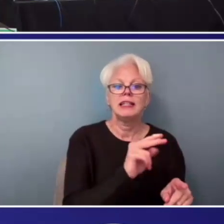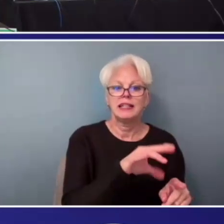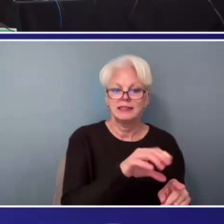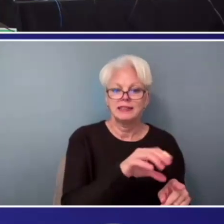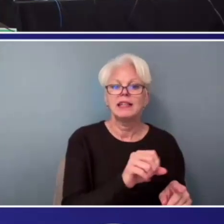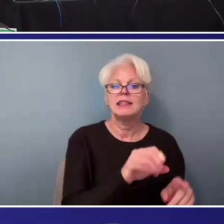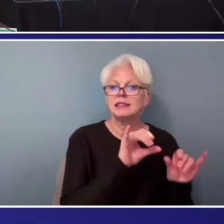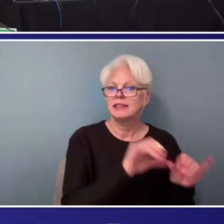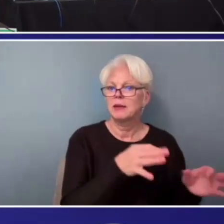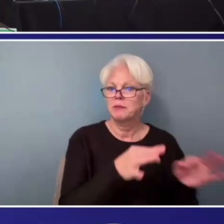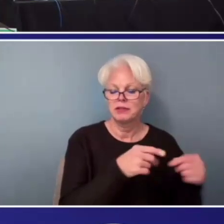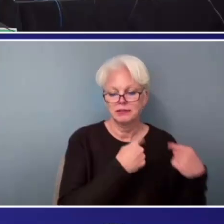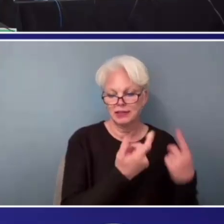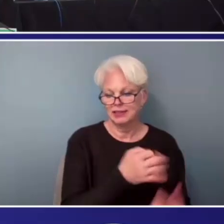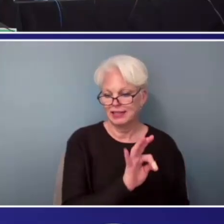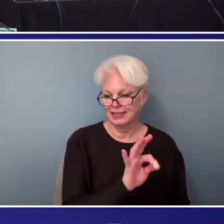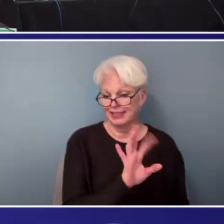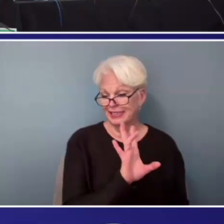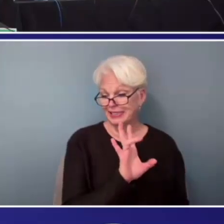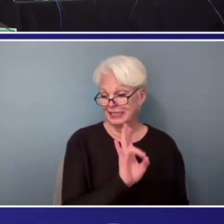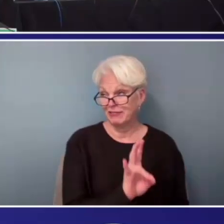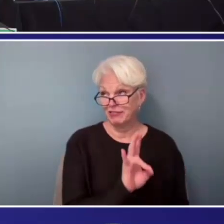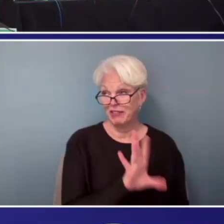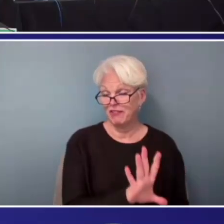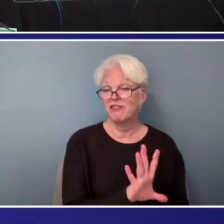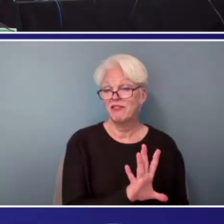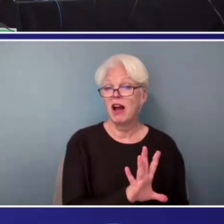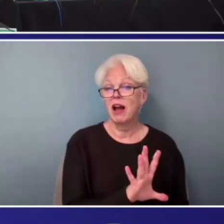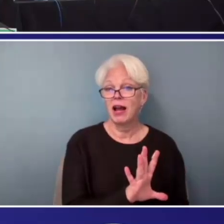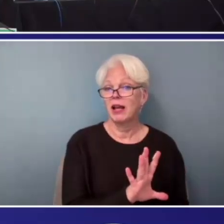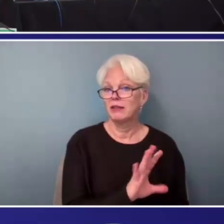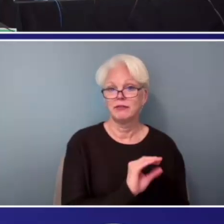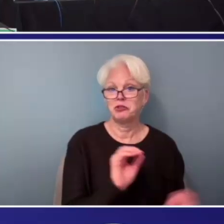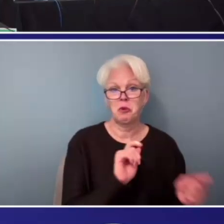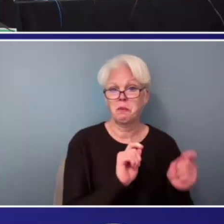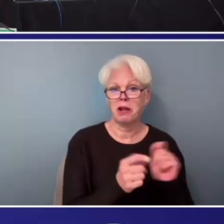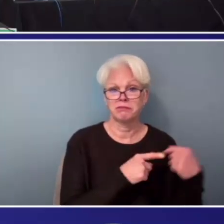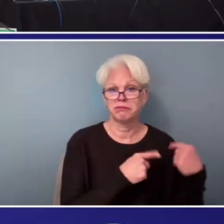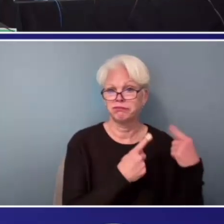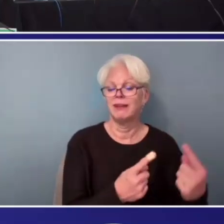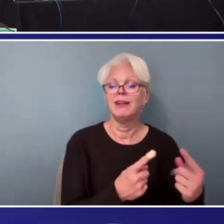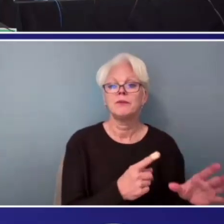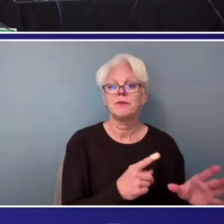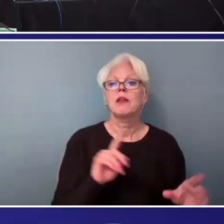since, I believe, 1975, without modification. The only change that was made when it was